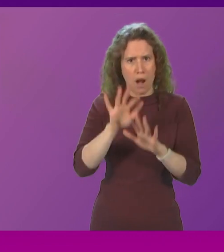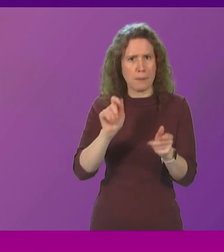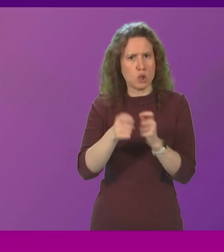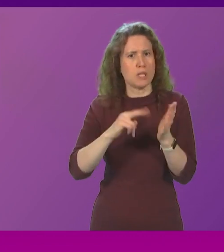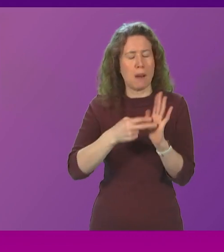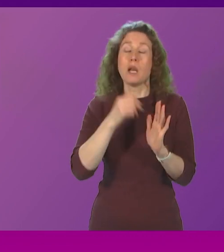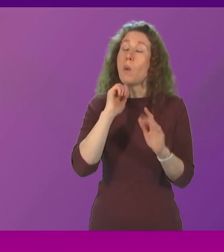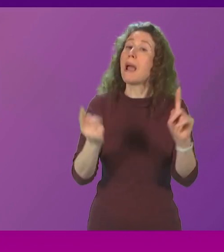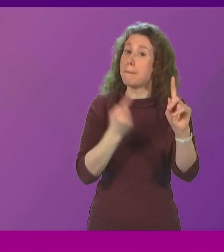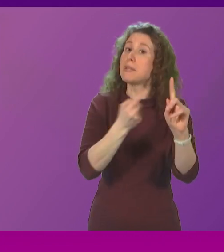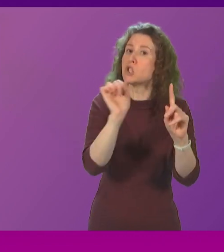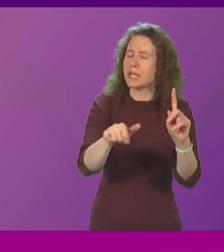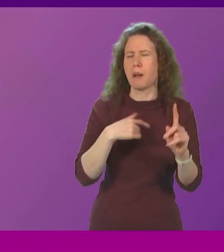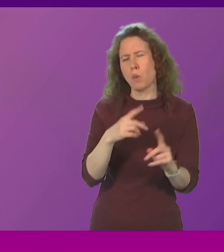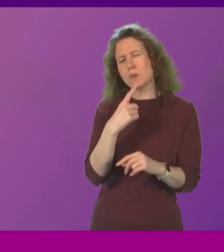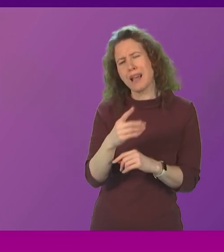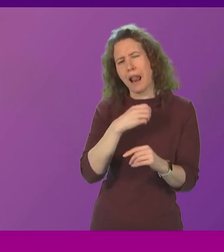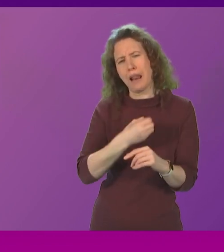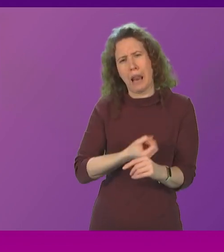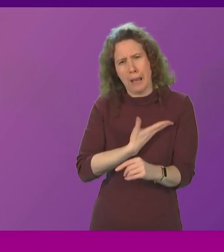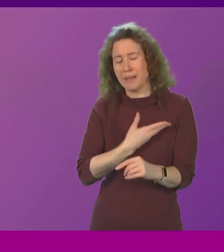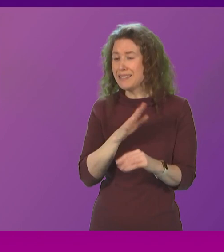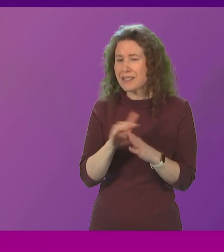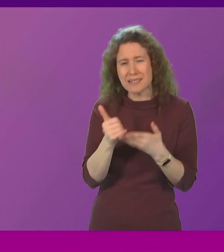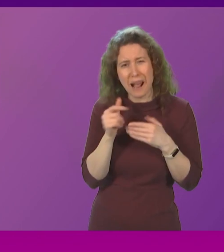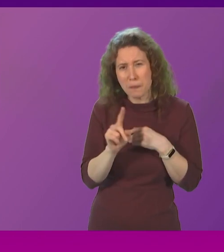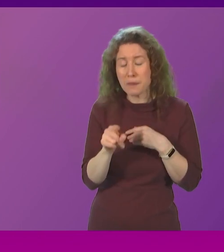ambitious. I say to Scottish Labour members that what does not help is their opposing us at every